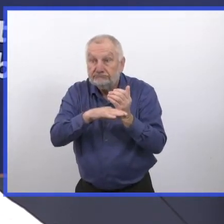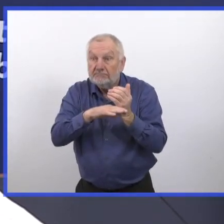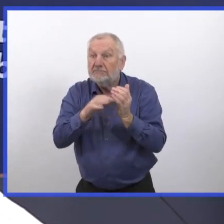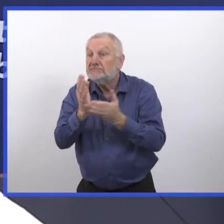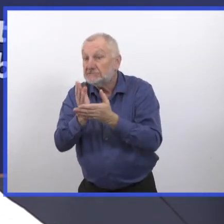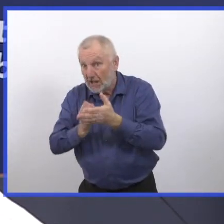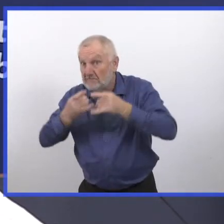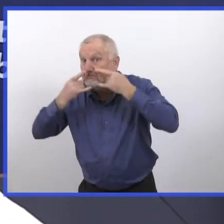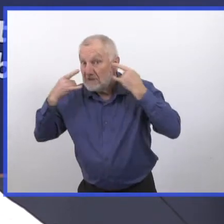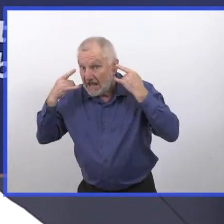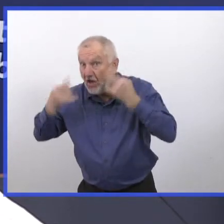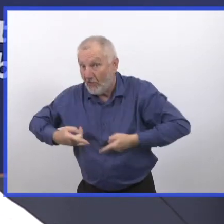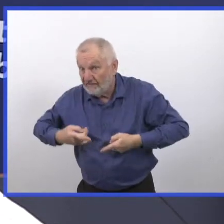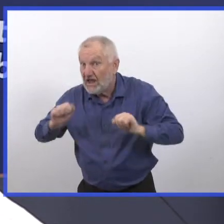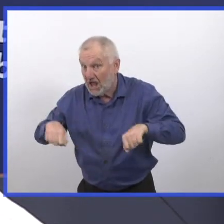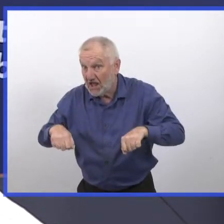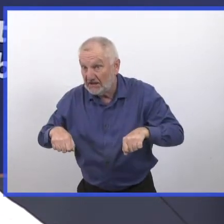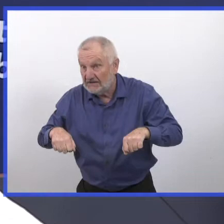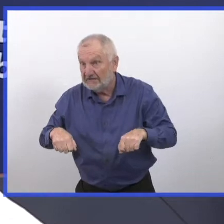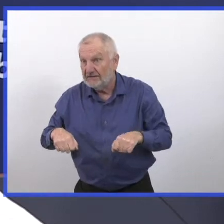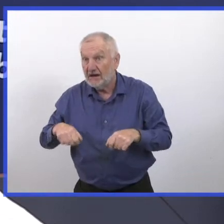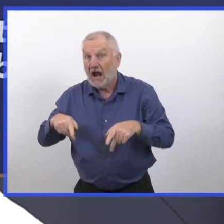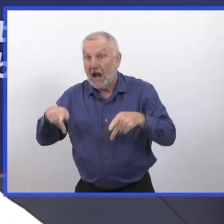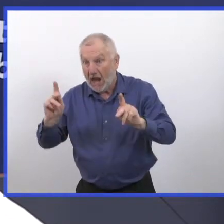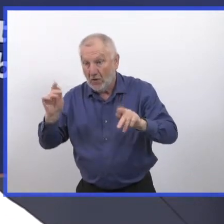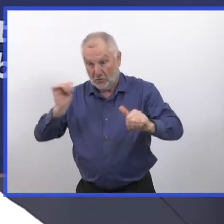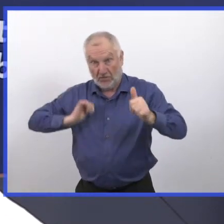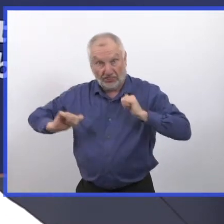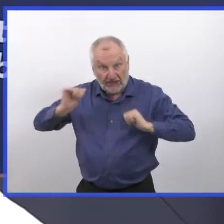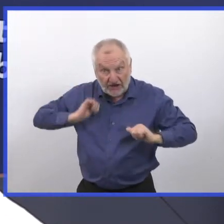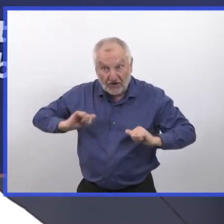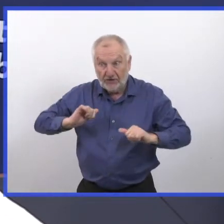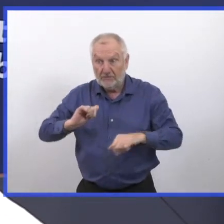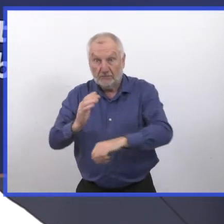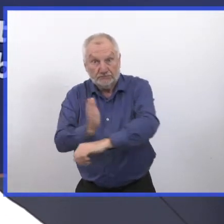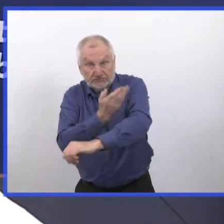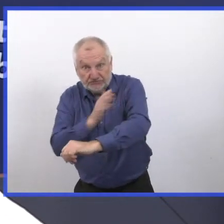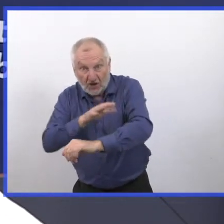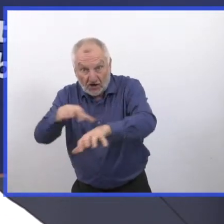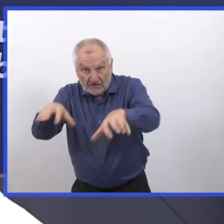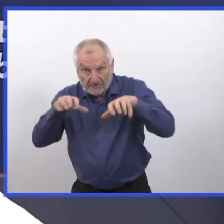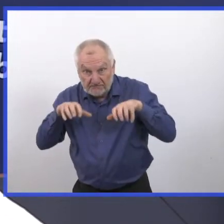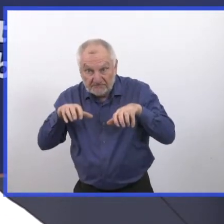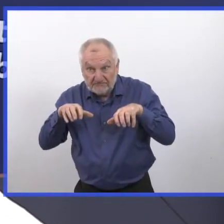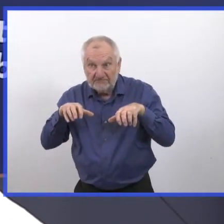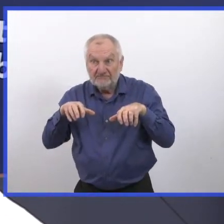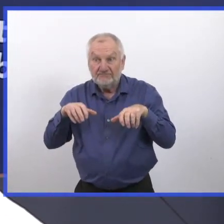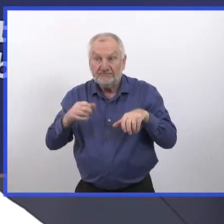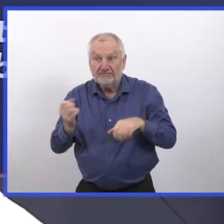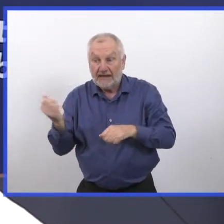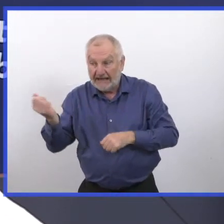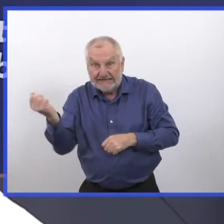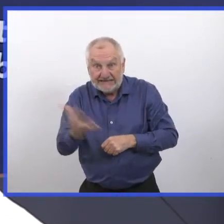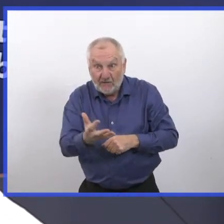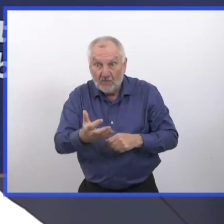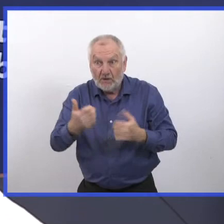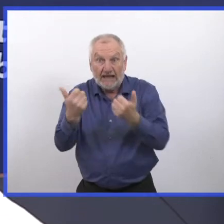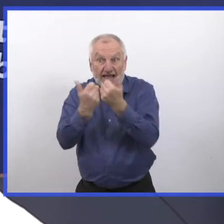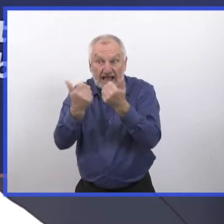but others, you know, progress on with those symptoms and will end up in what's called respiratory distress, basically having a real tough time breathing.